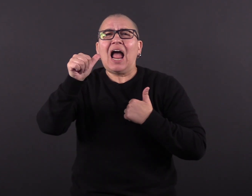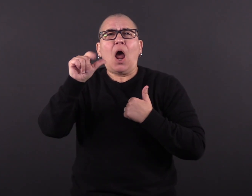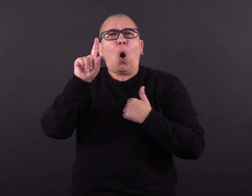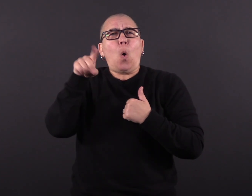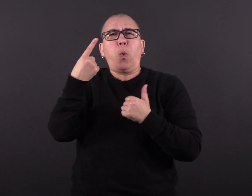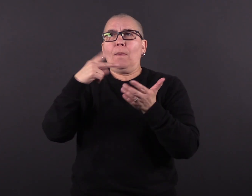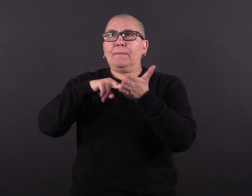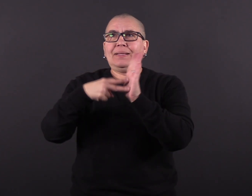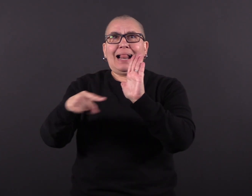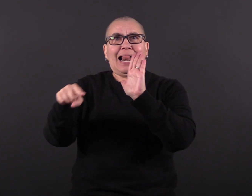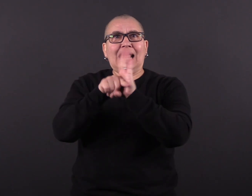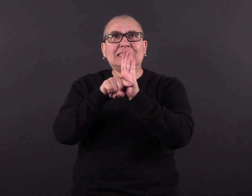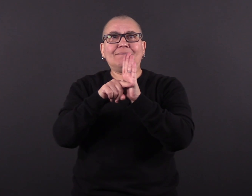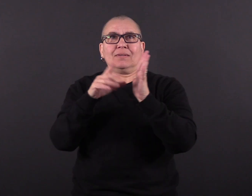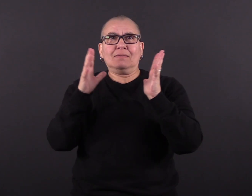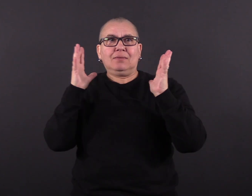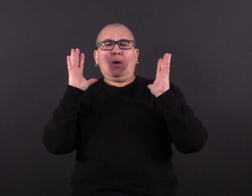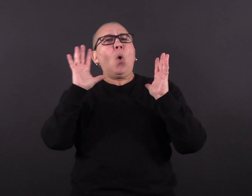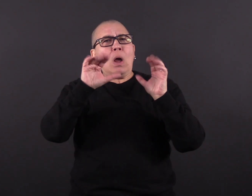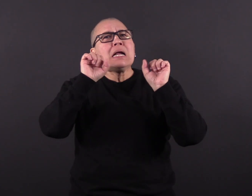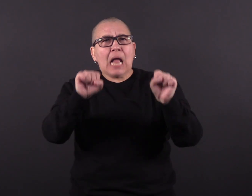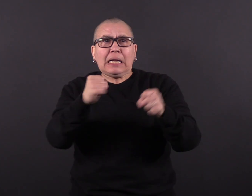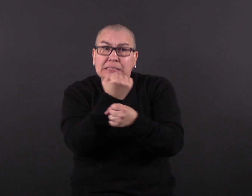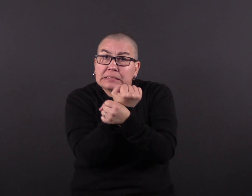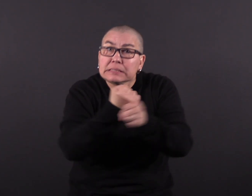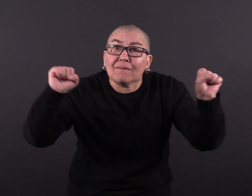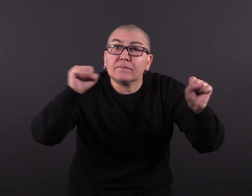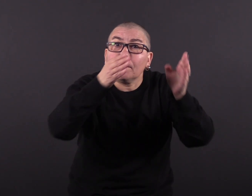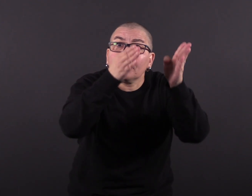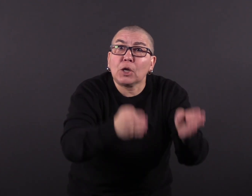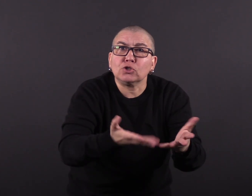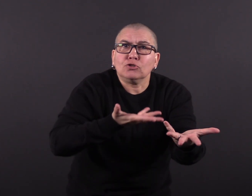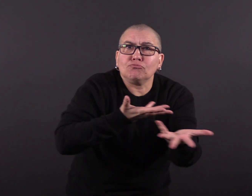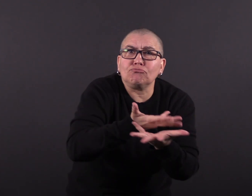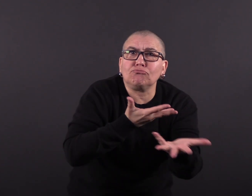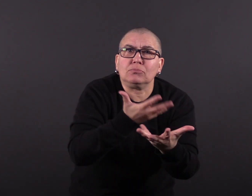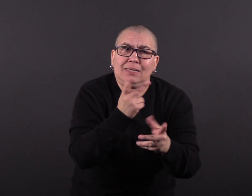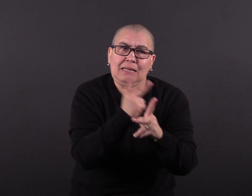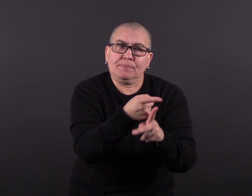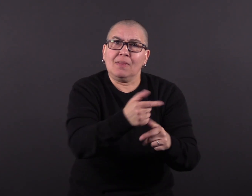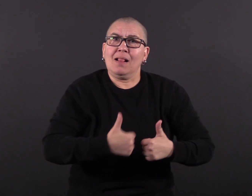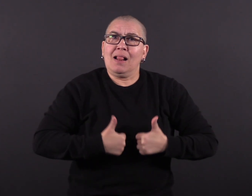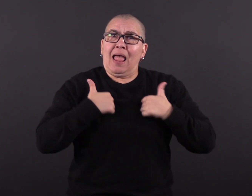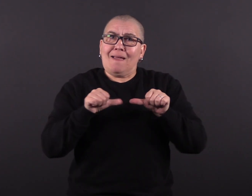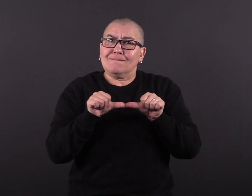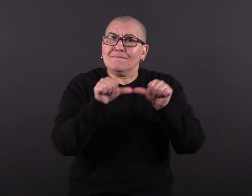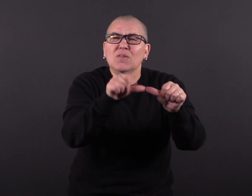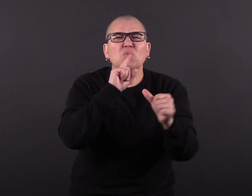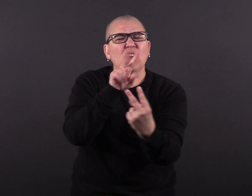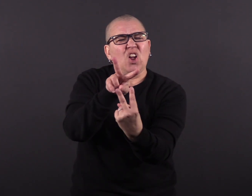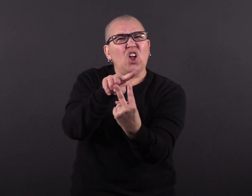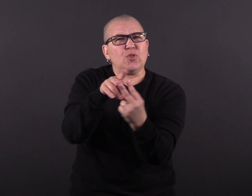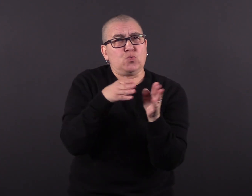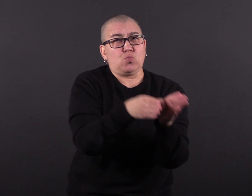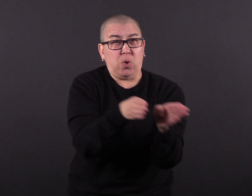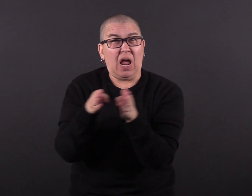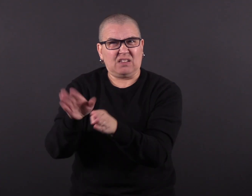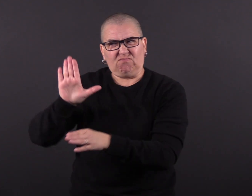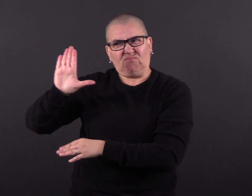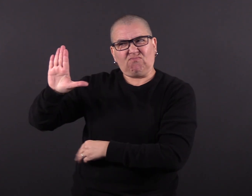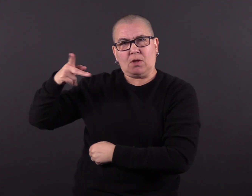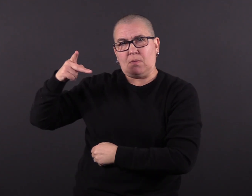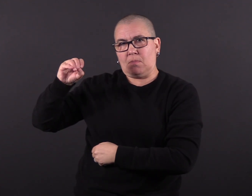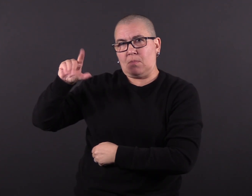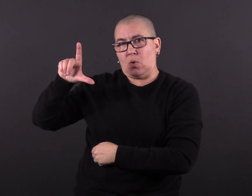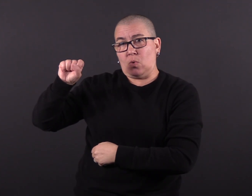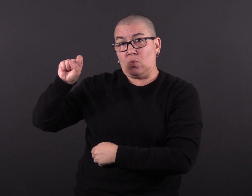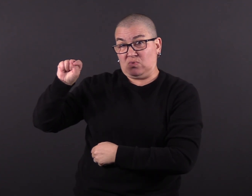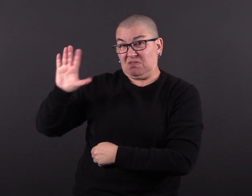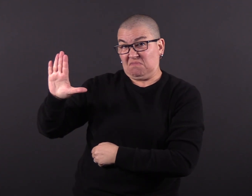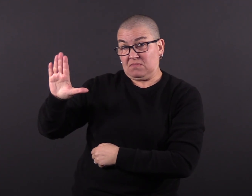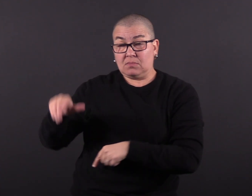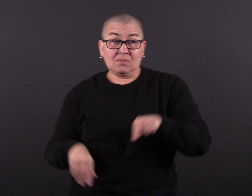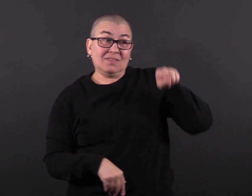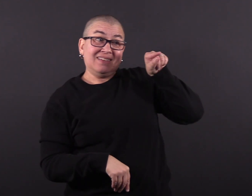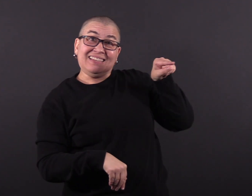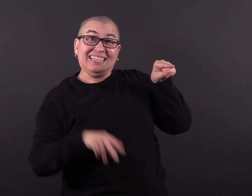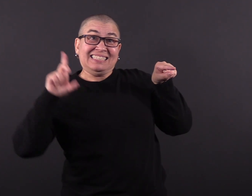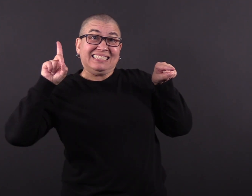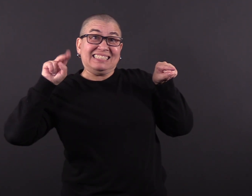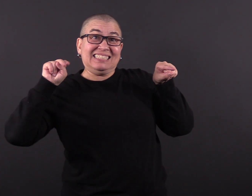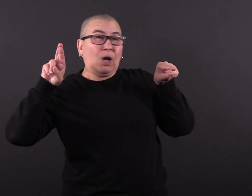measure. It can also be determined by the patient to state that they wish that medical providers do